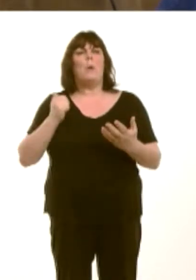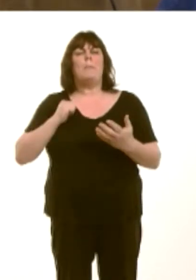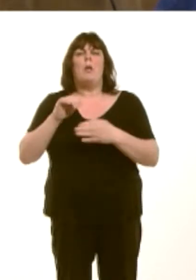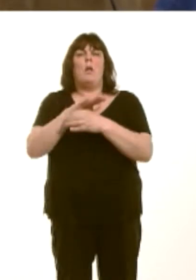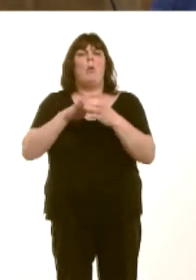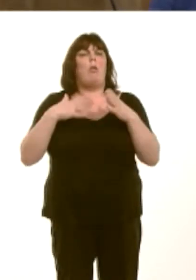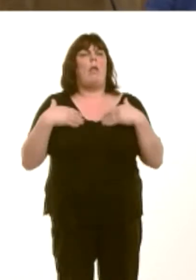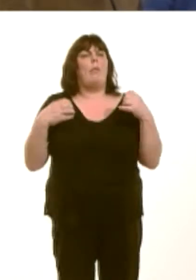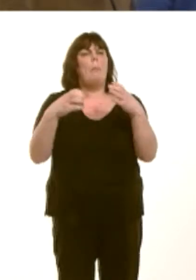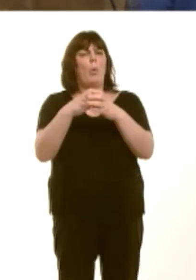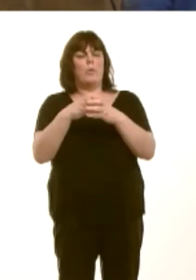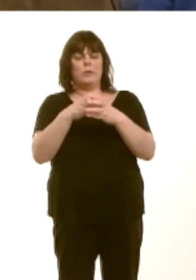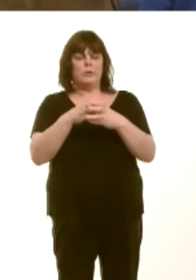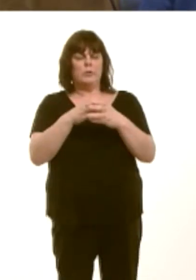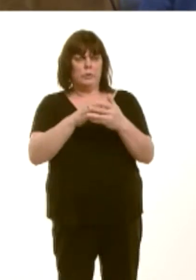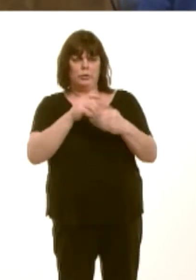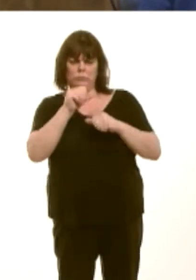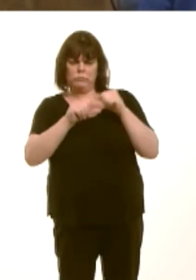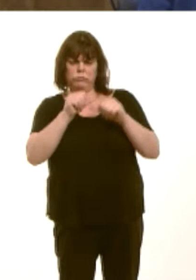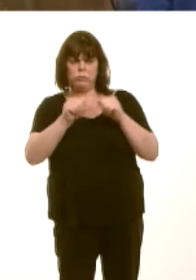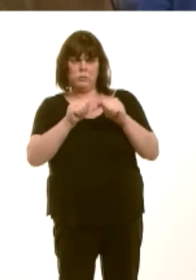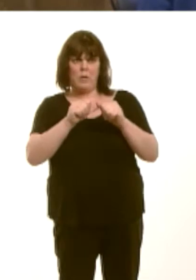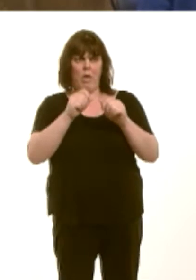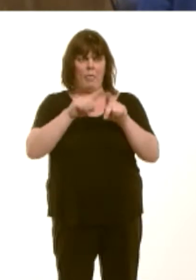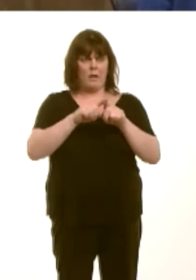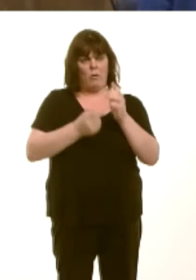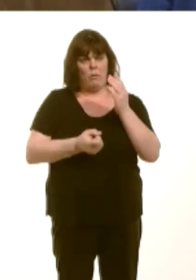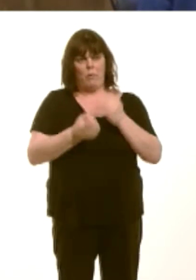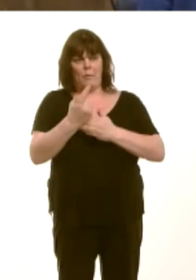sure that the possibility of accidents or incidents is minimised.